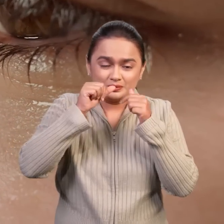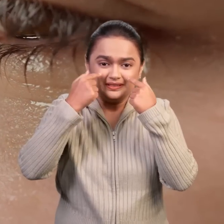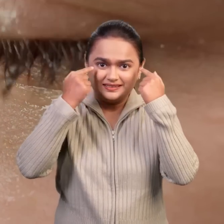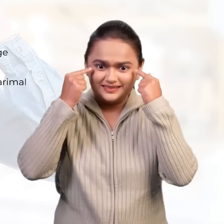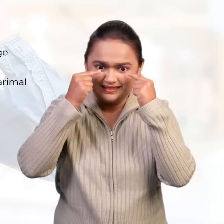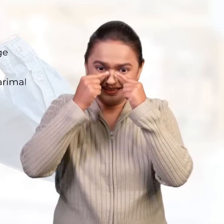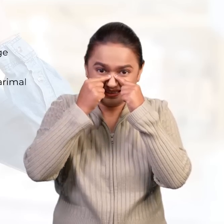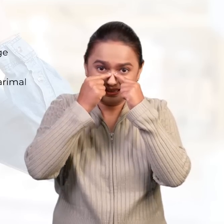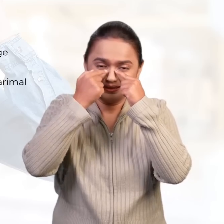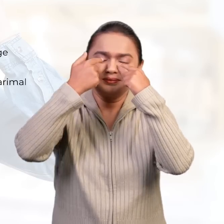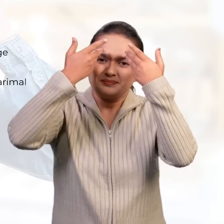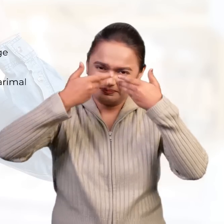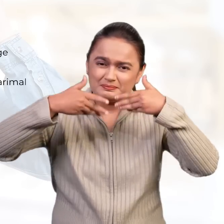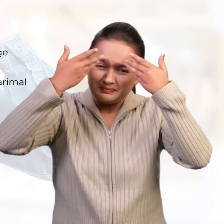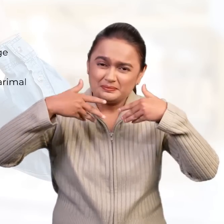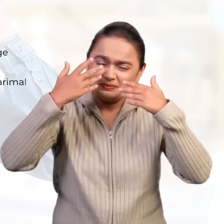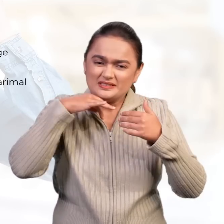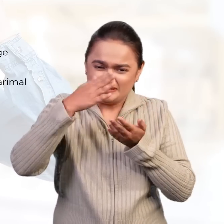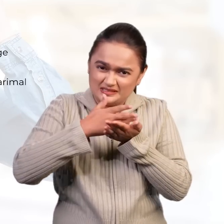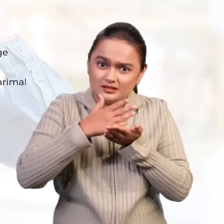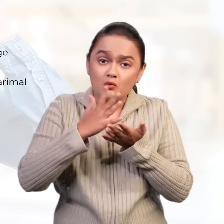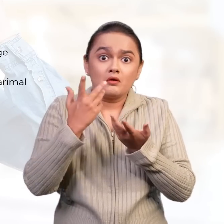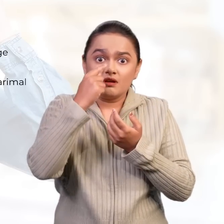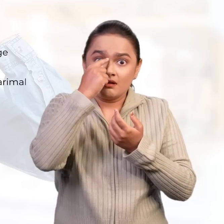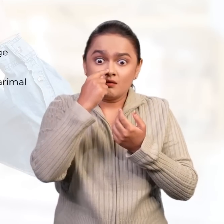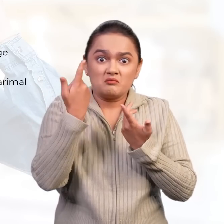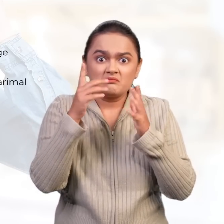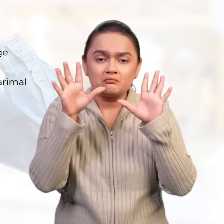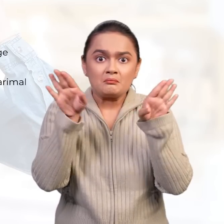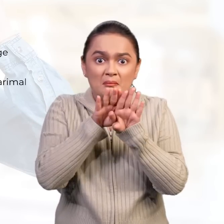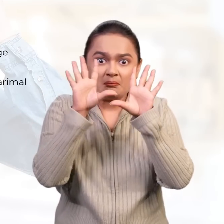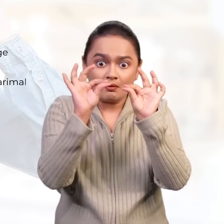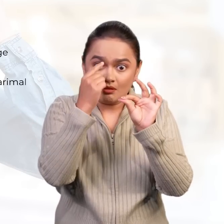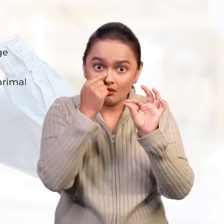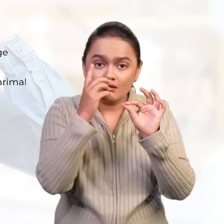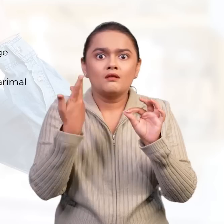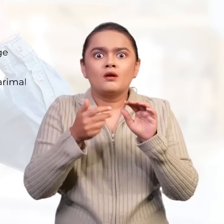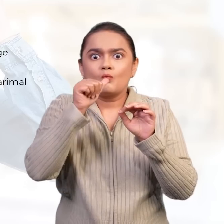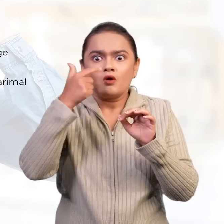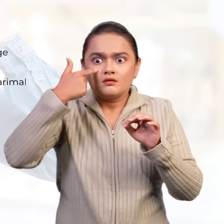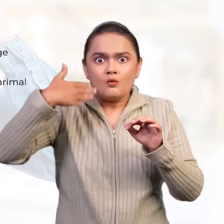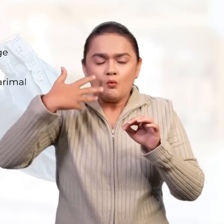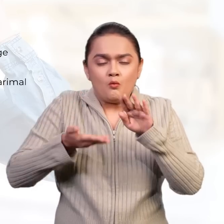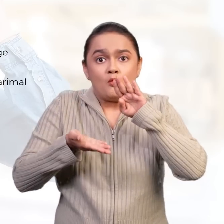where the where the tears kind of drain into the back of the nose, and if that is blocked, it can cause excessive watering.